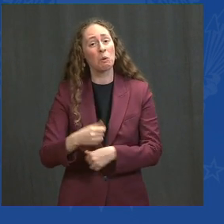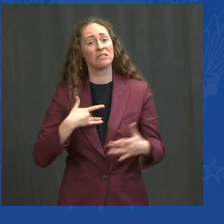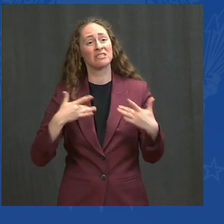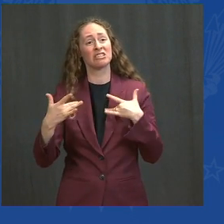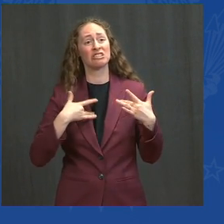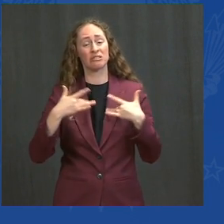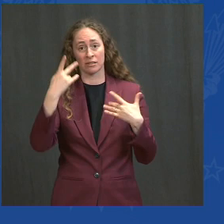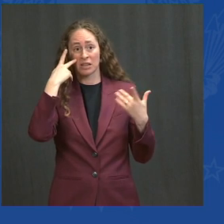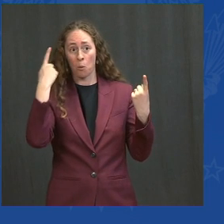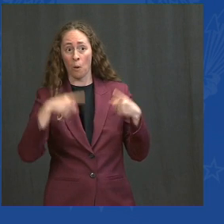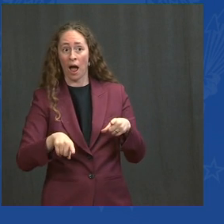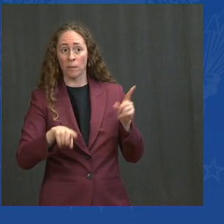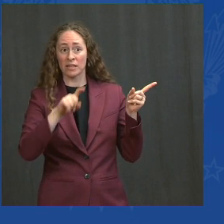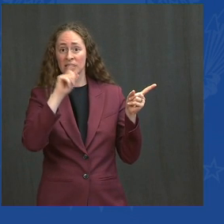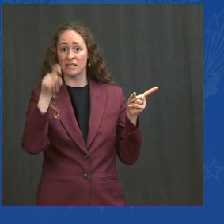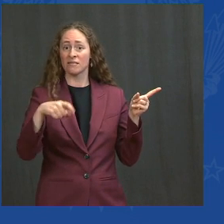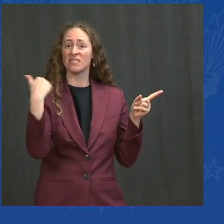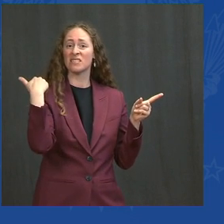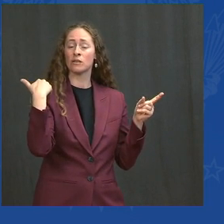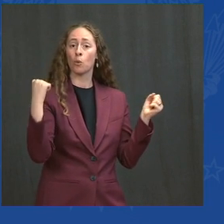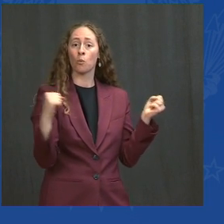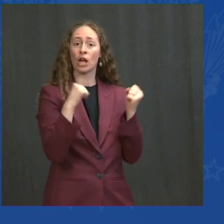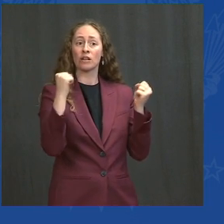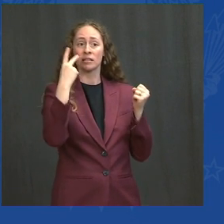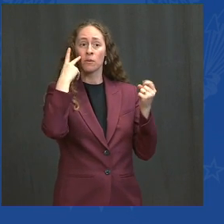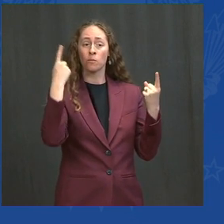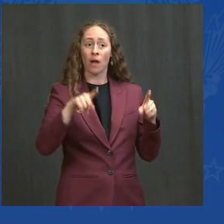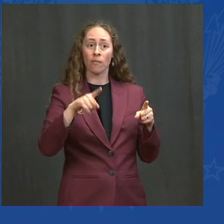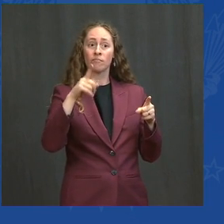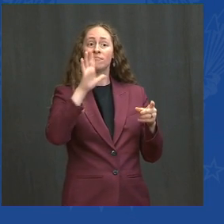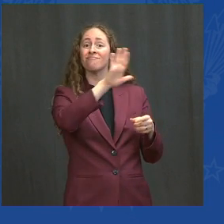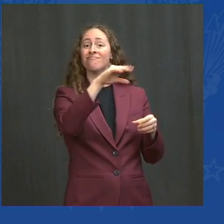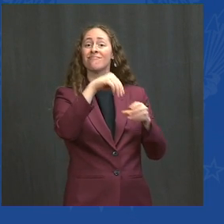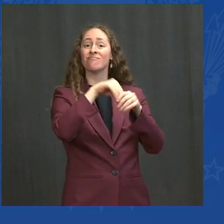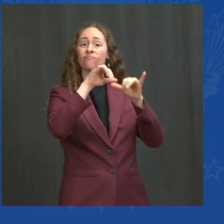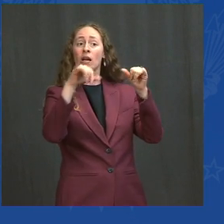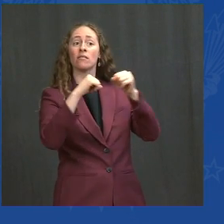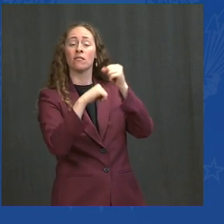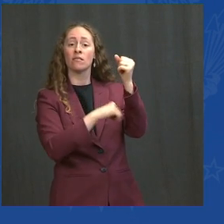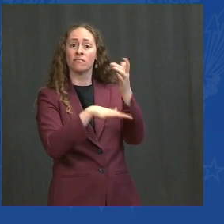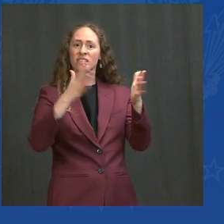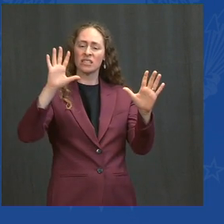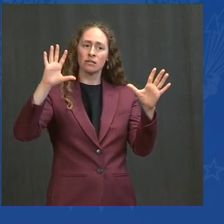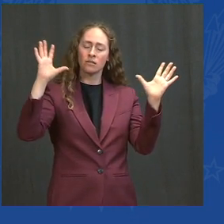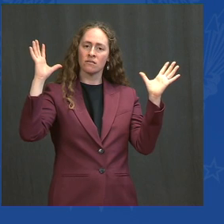The entire system in the state collapsed. The entire system.